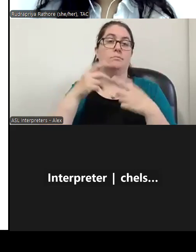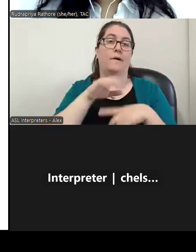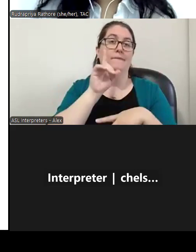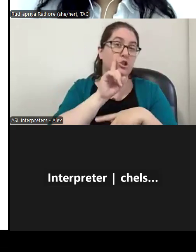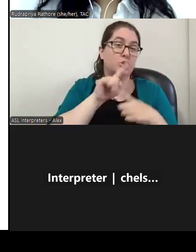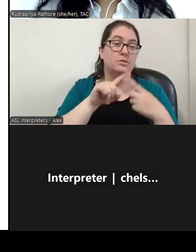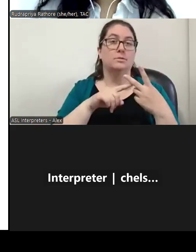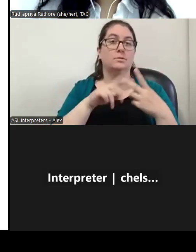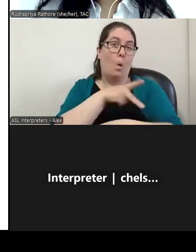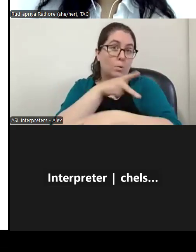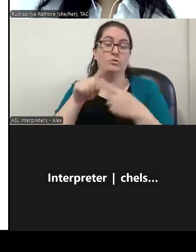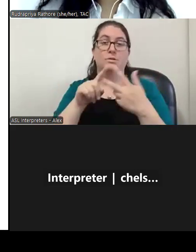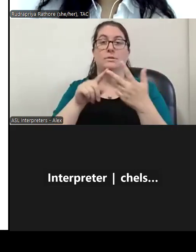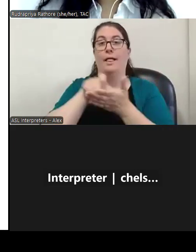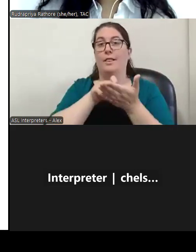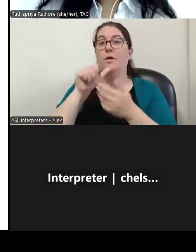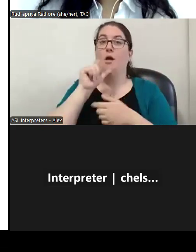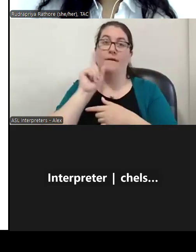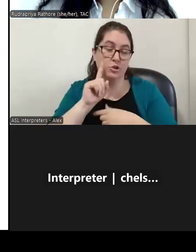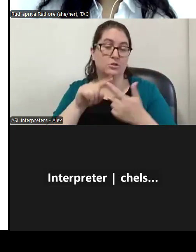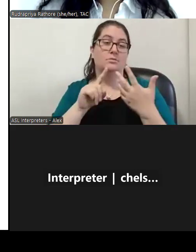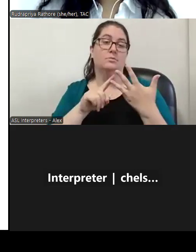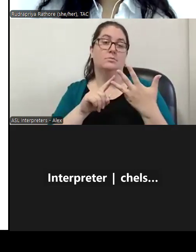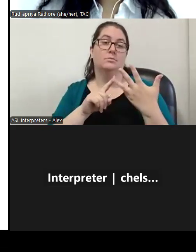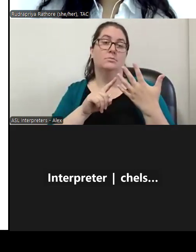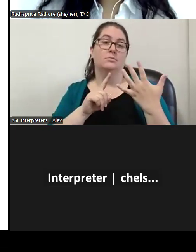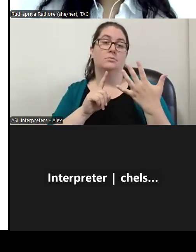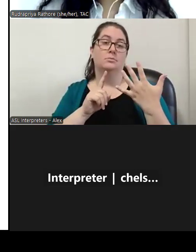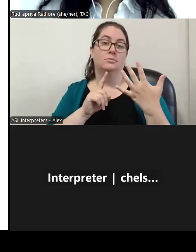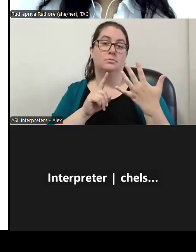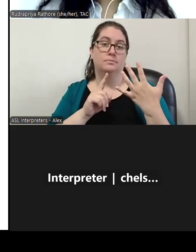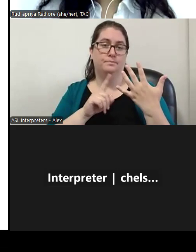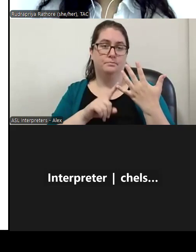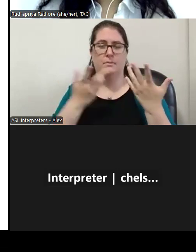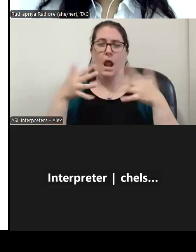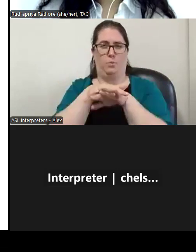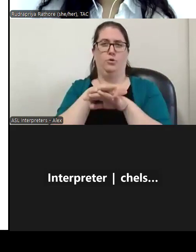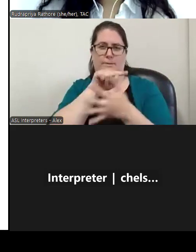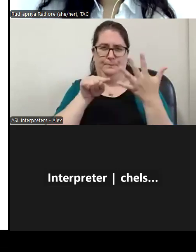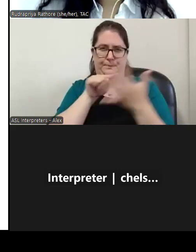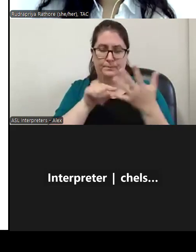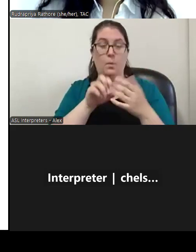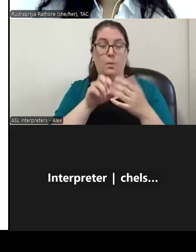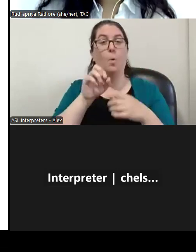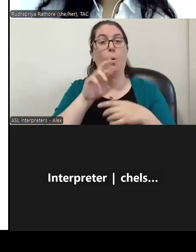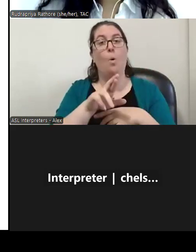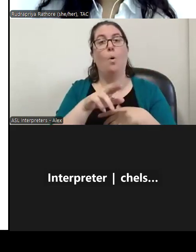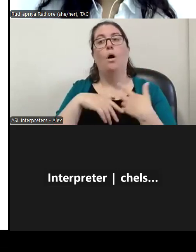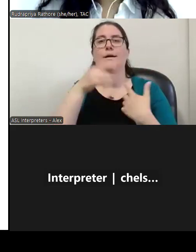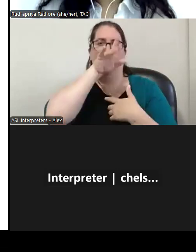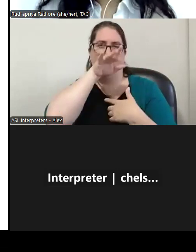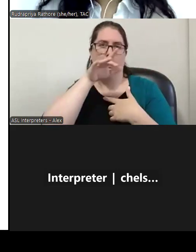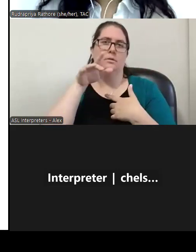poetry literary non-fiction uh and hybrid genres as well as in oral traditions such as spoken word